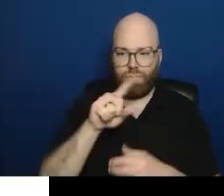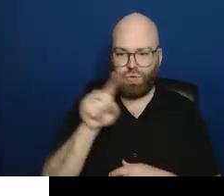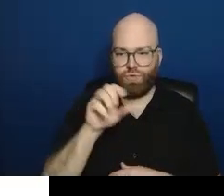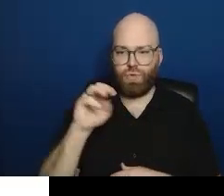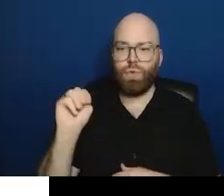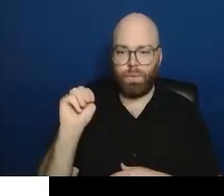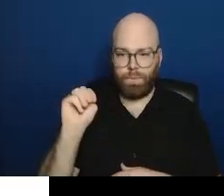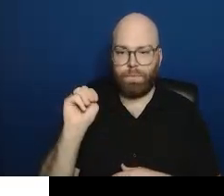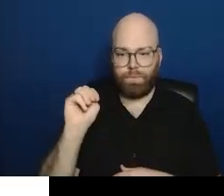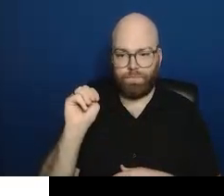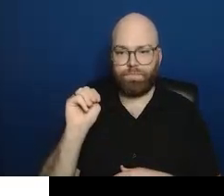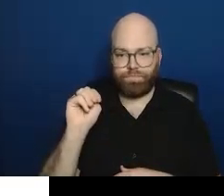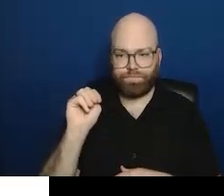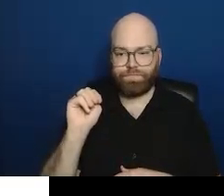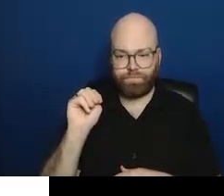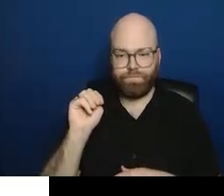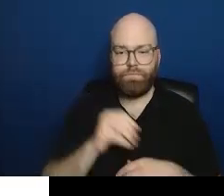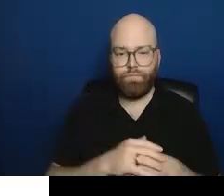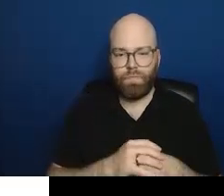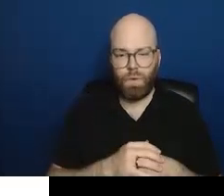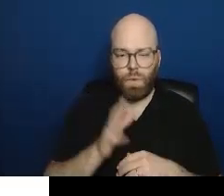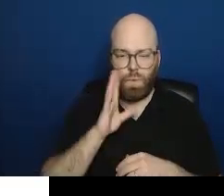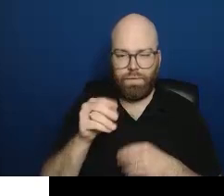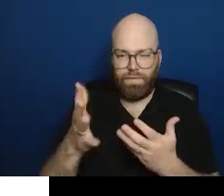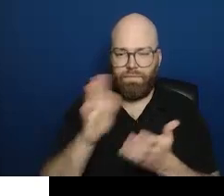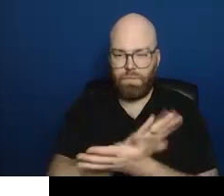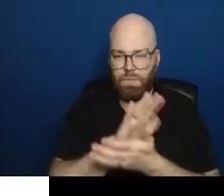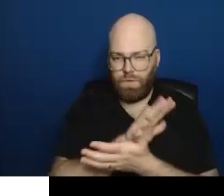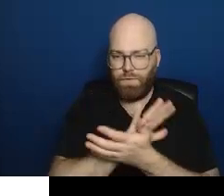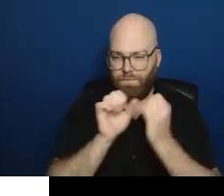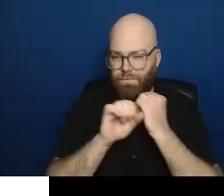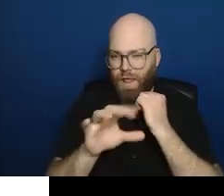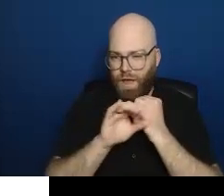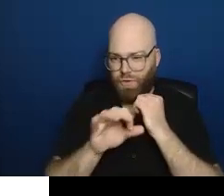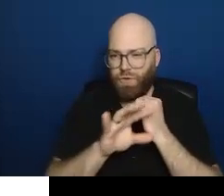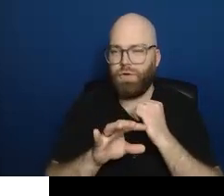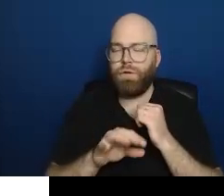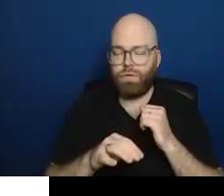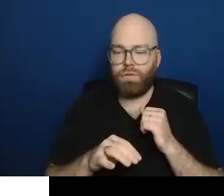So, making sure that they attend, our events so that they become more informed